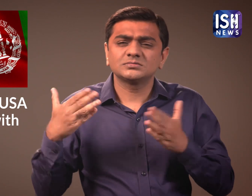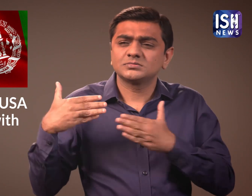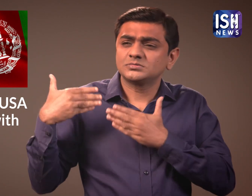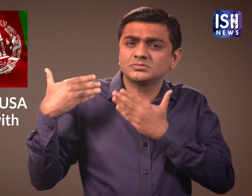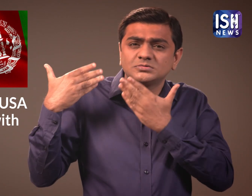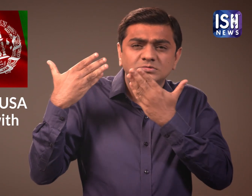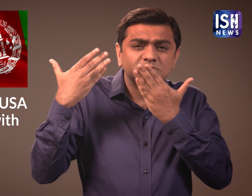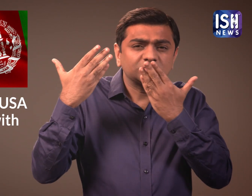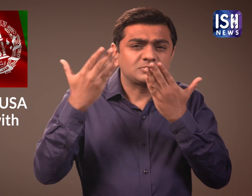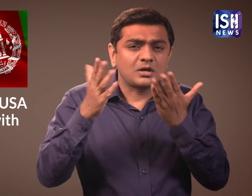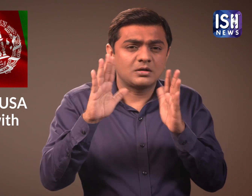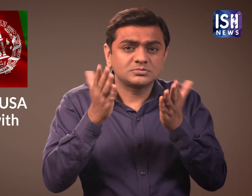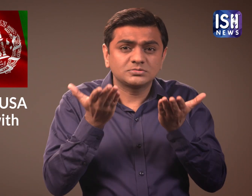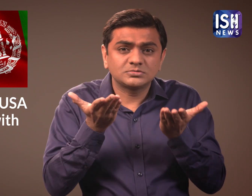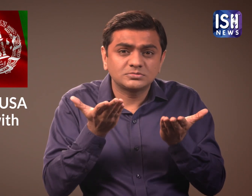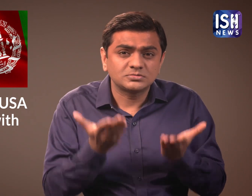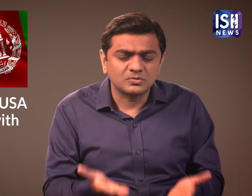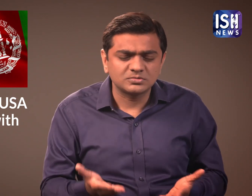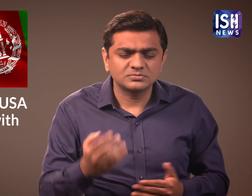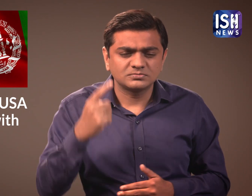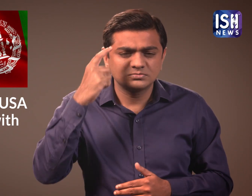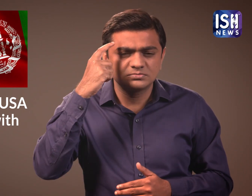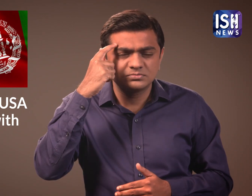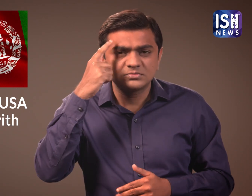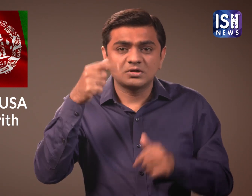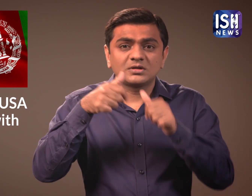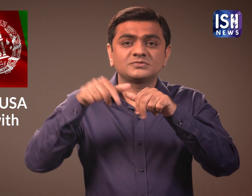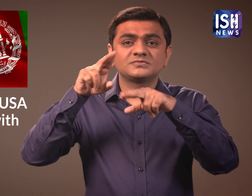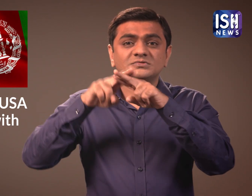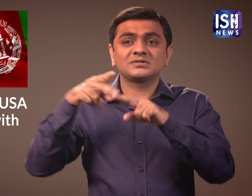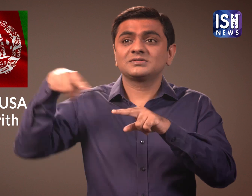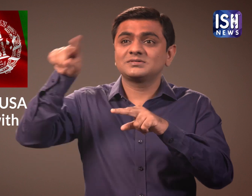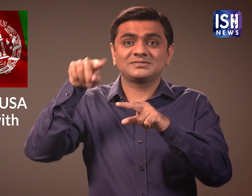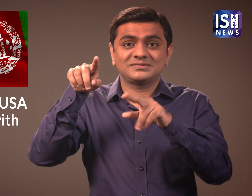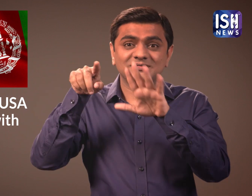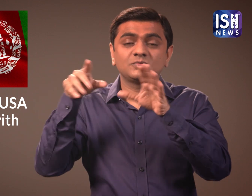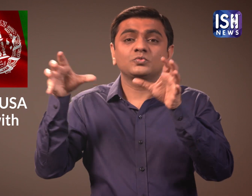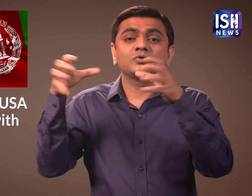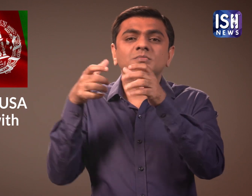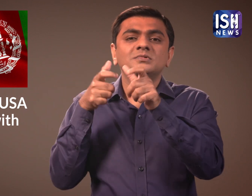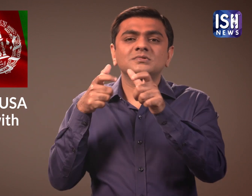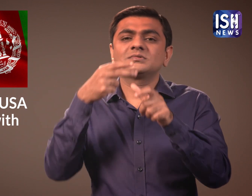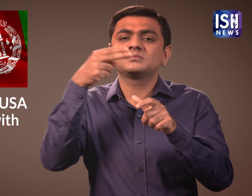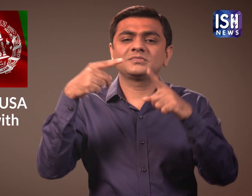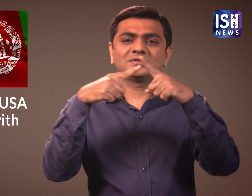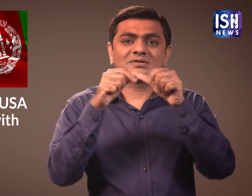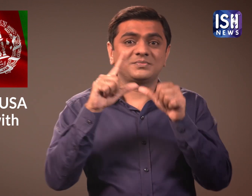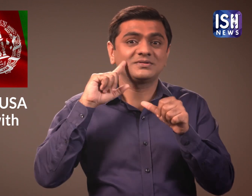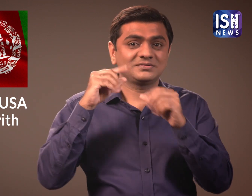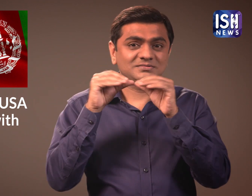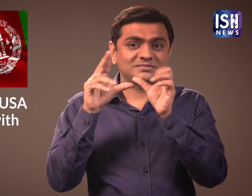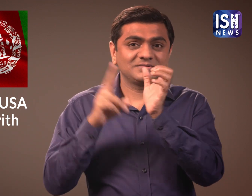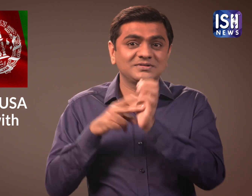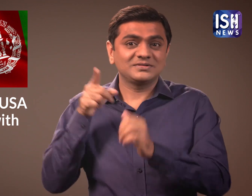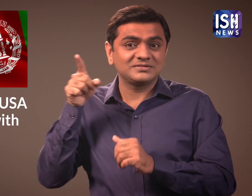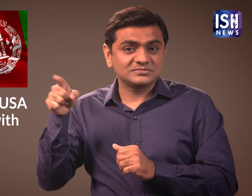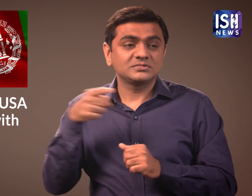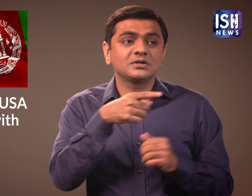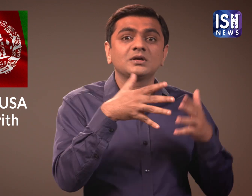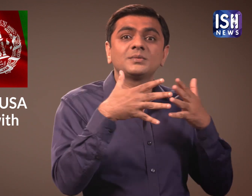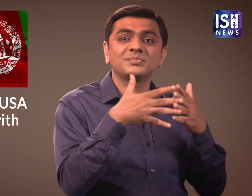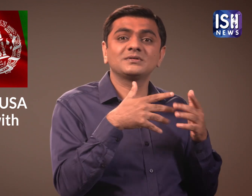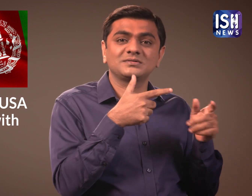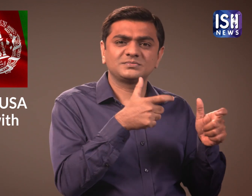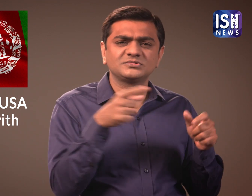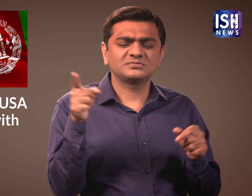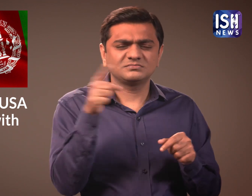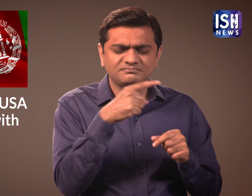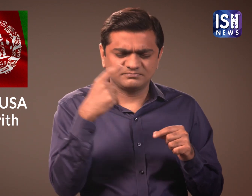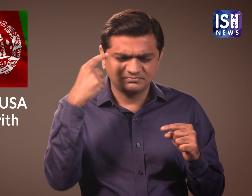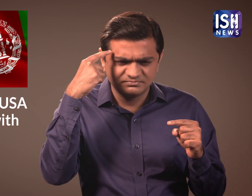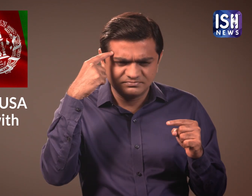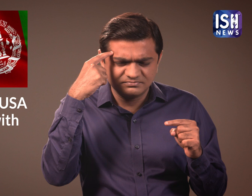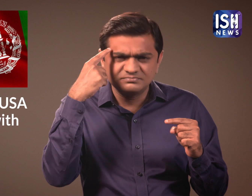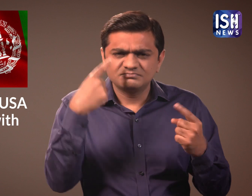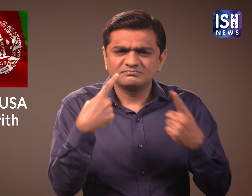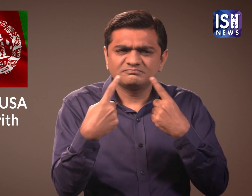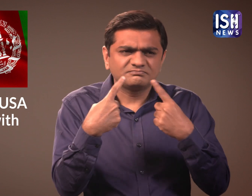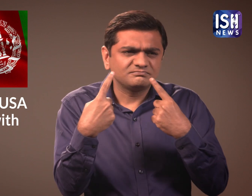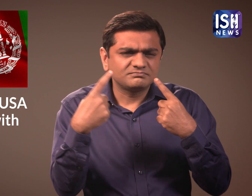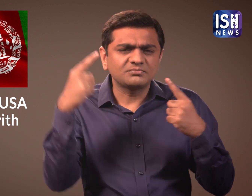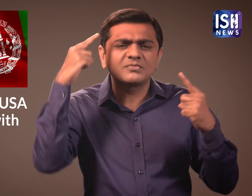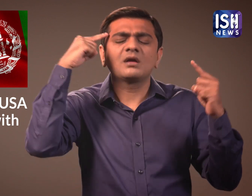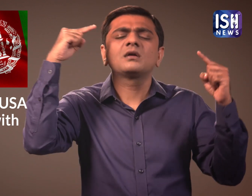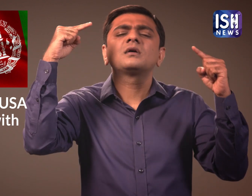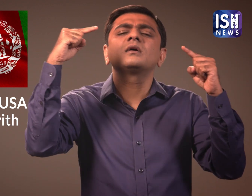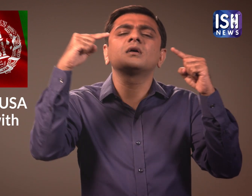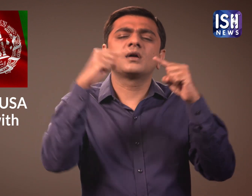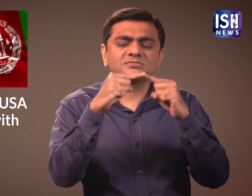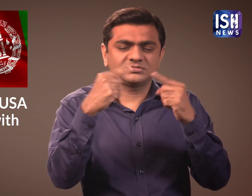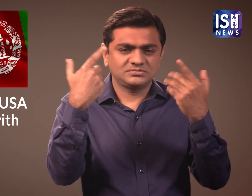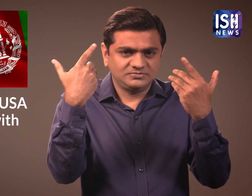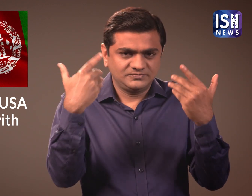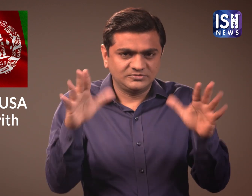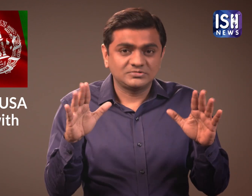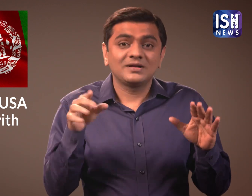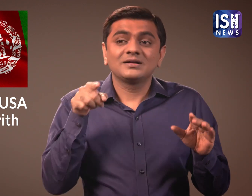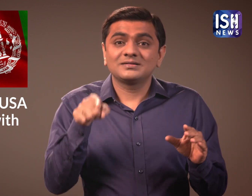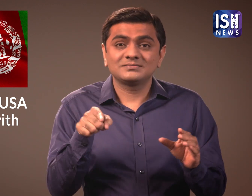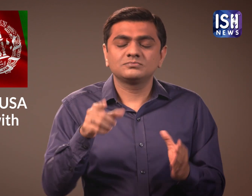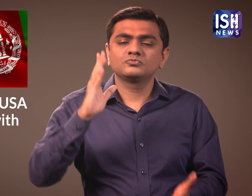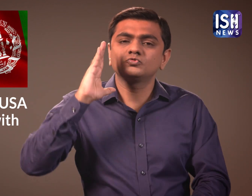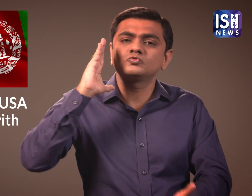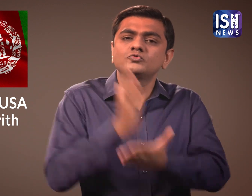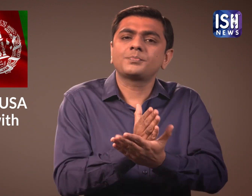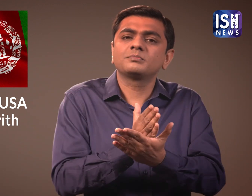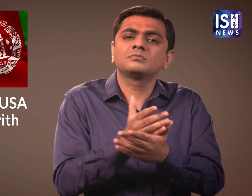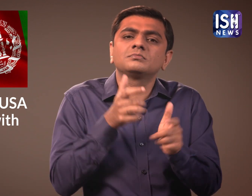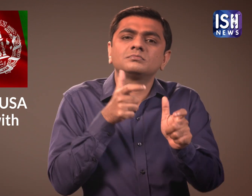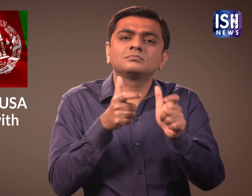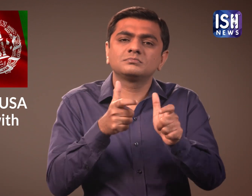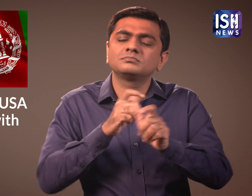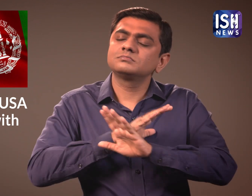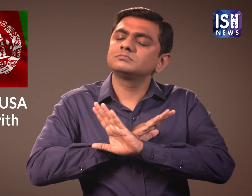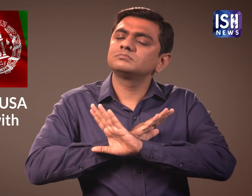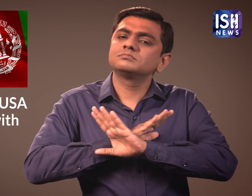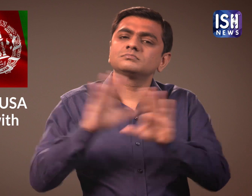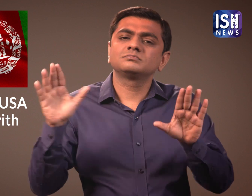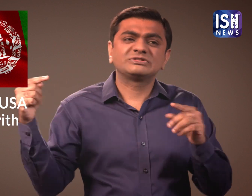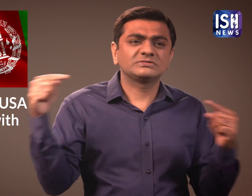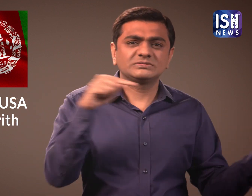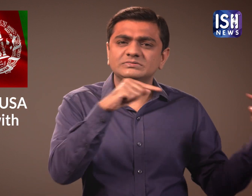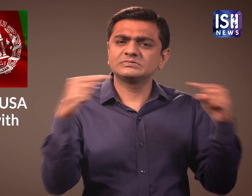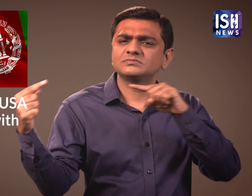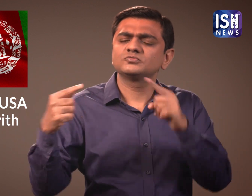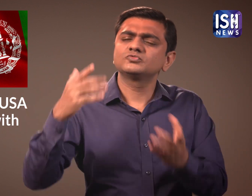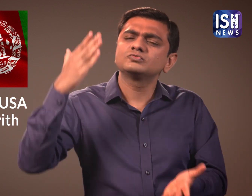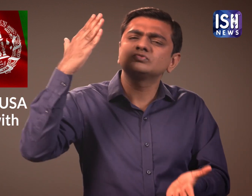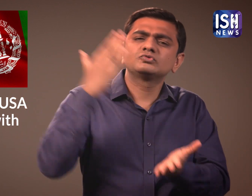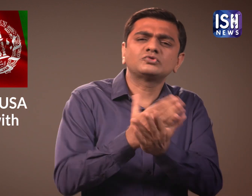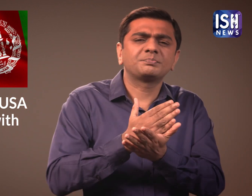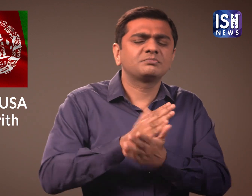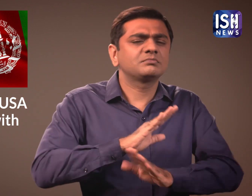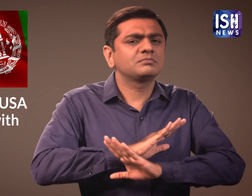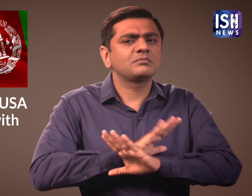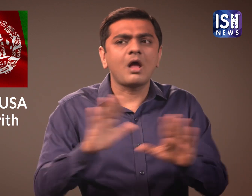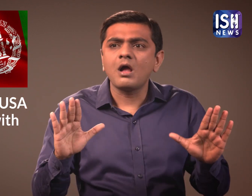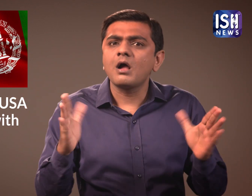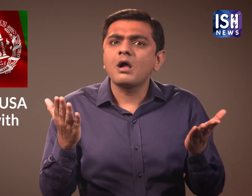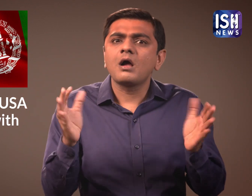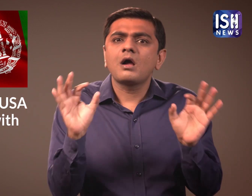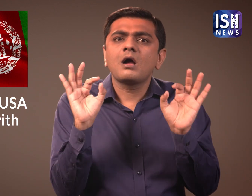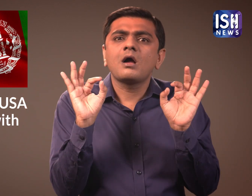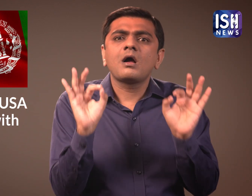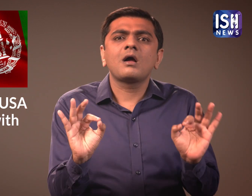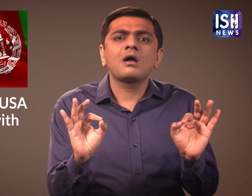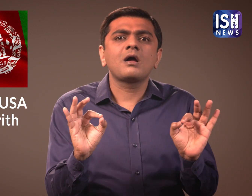But now after 20 years of fighting, the US and Taliban have signed a peace agreement and stop the war.